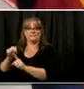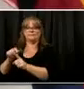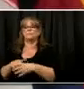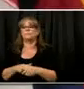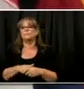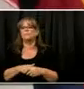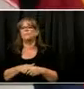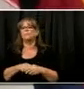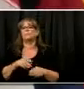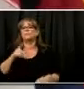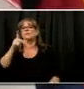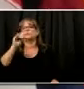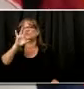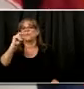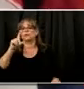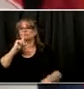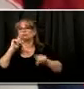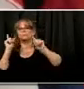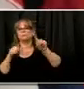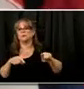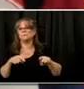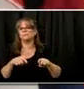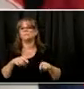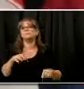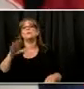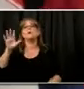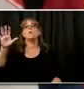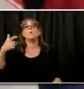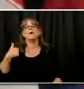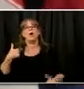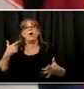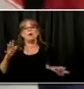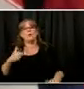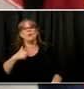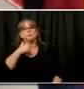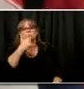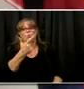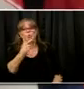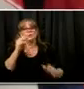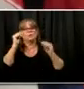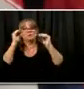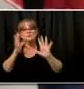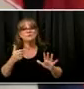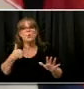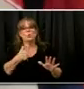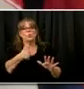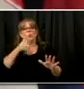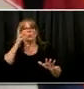to do everything we can to one get the best uh science and apply the best science and that's